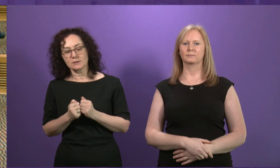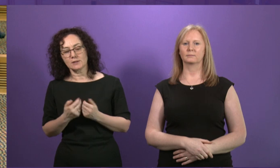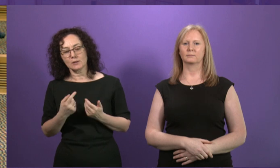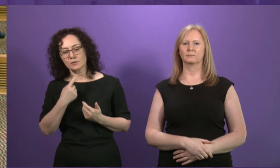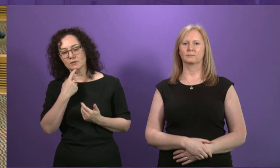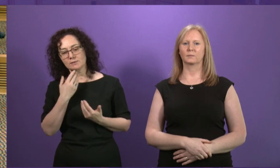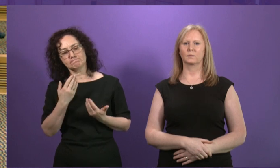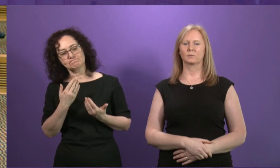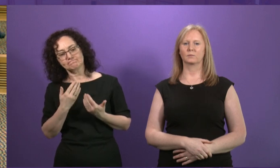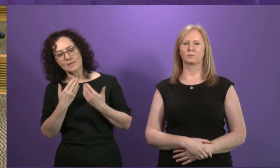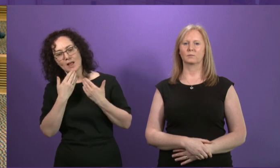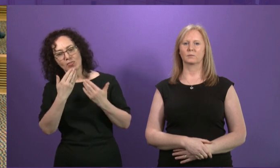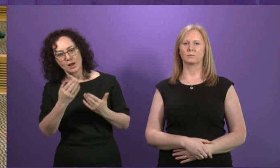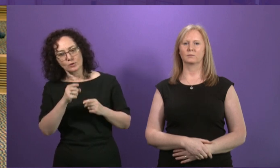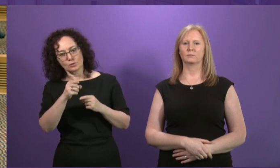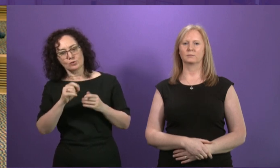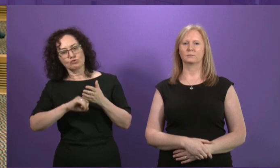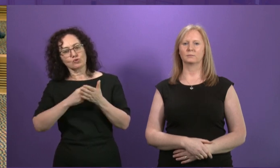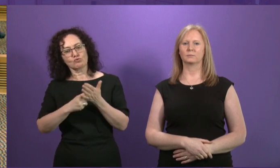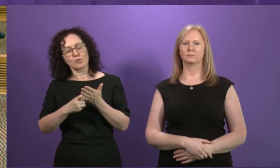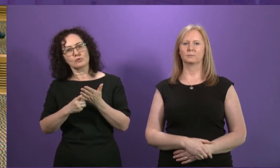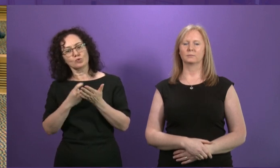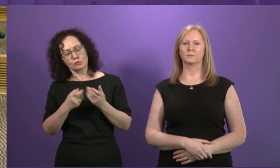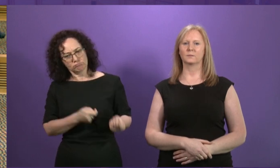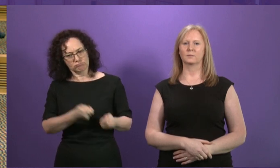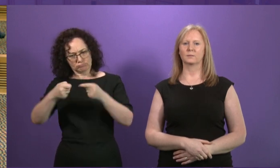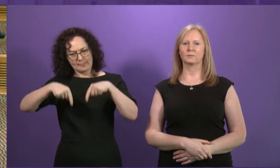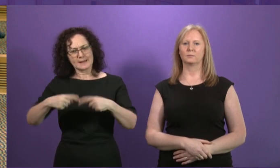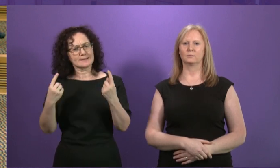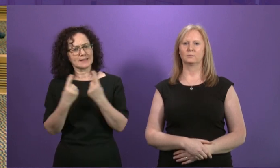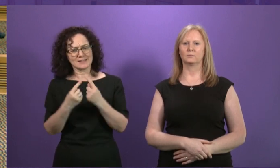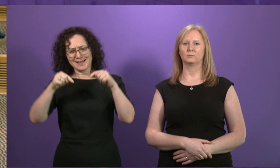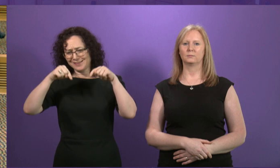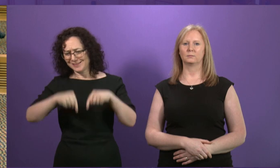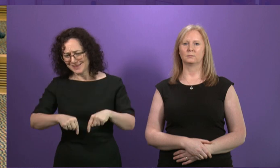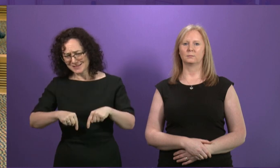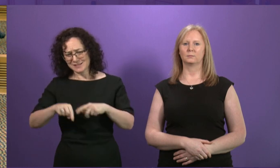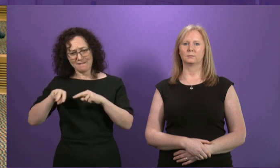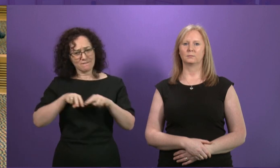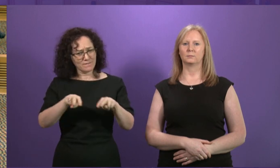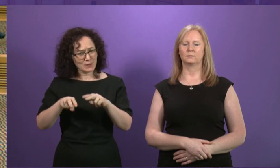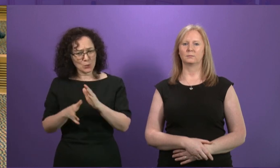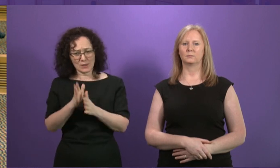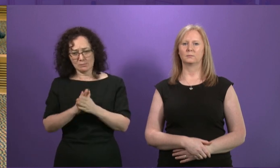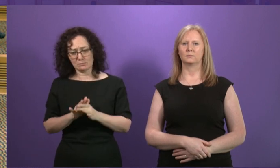for highlighting the issue this week. The “Rape Day” video game is absolutely sickening